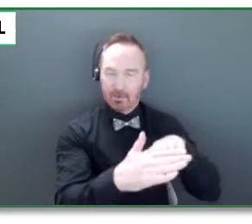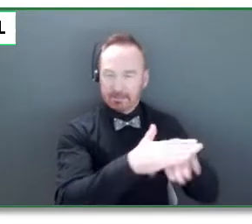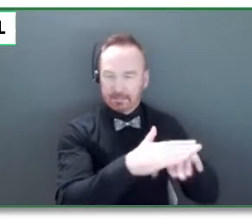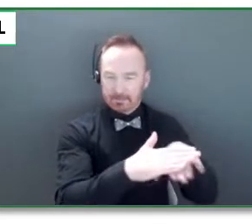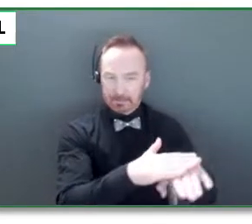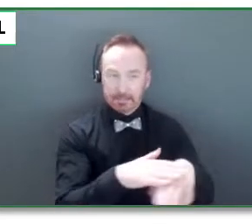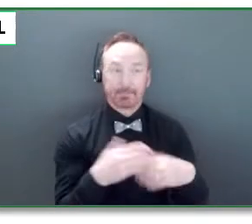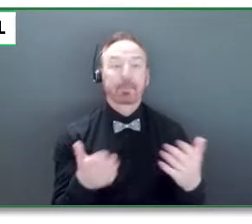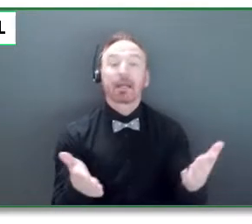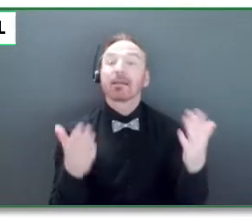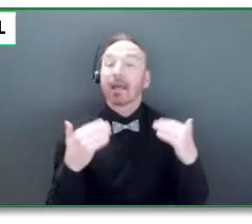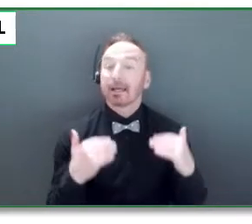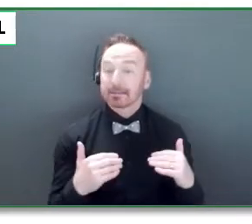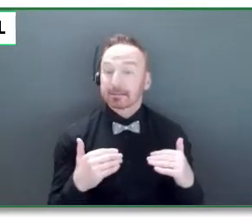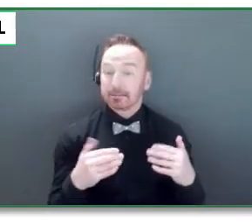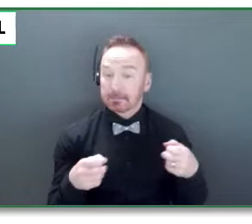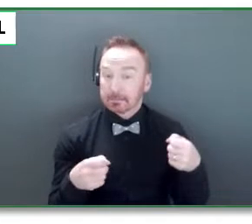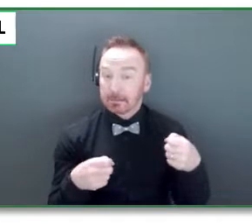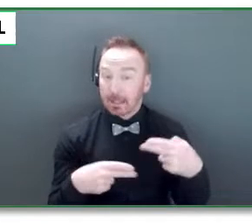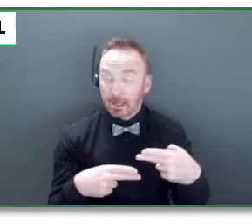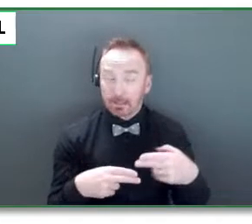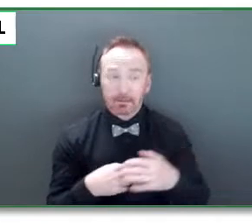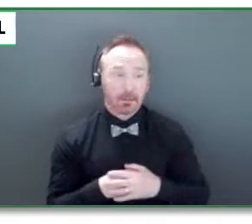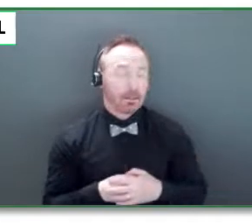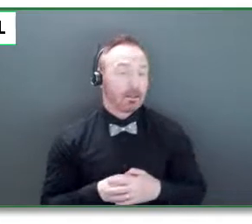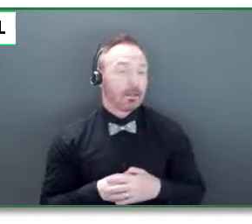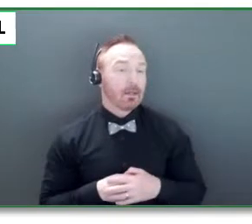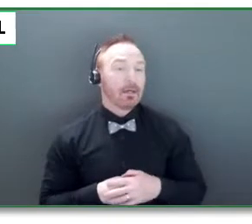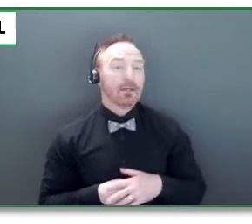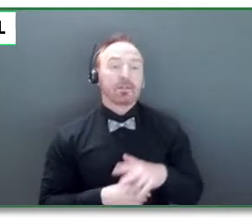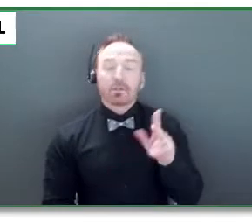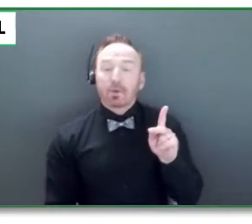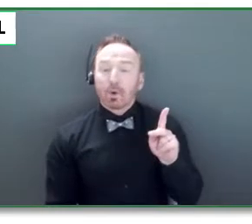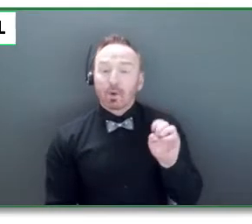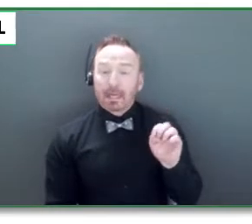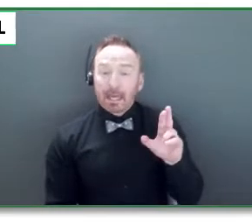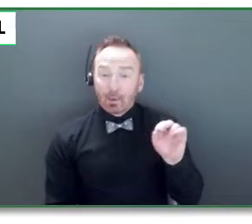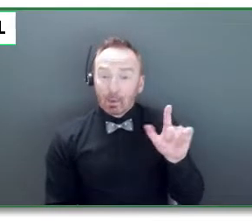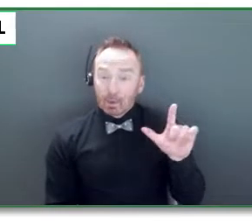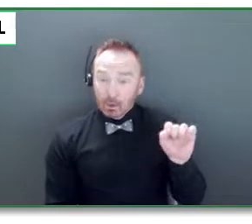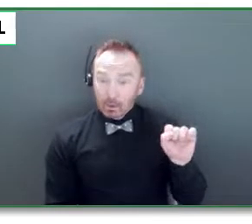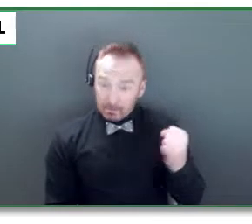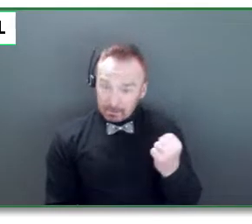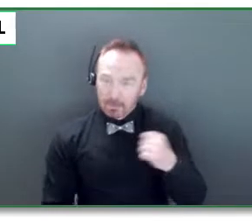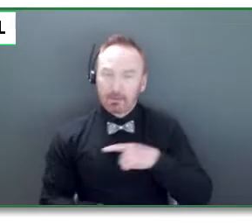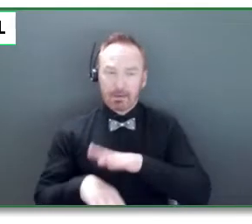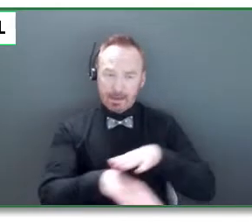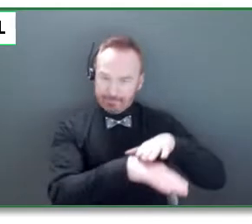So our advice is to always go and make accessible what is possible.